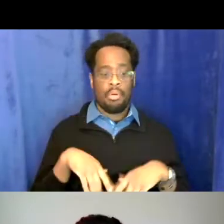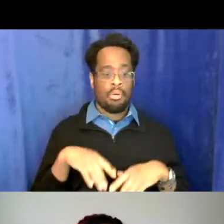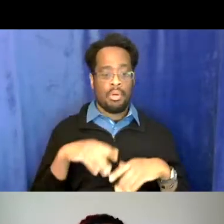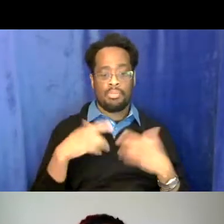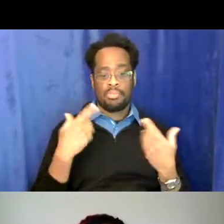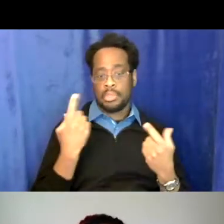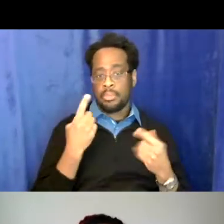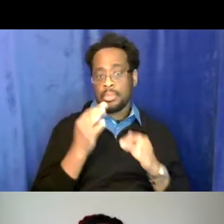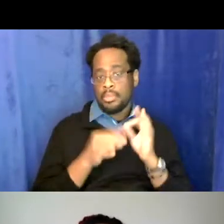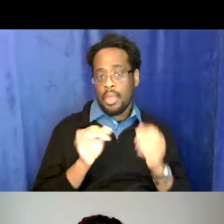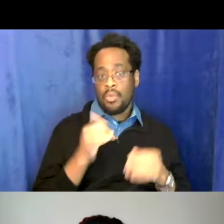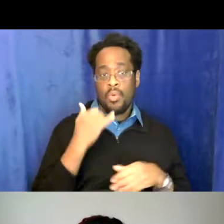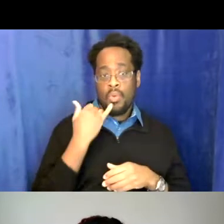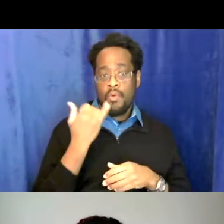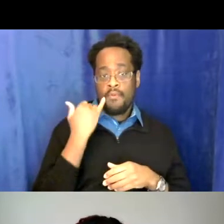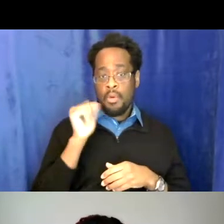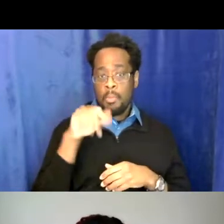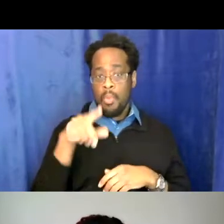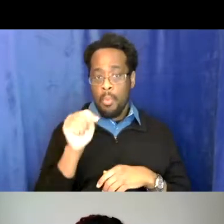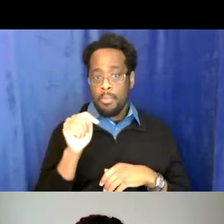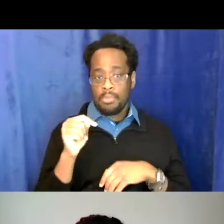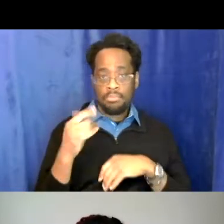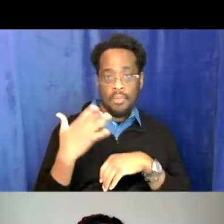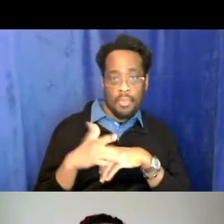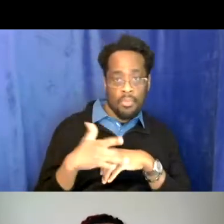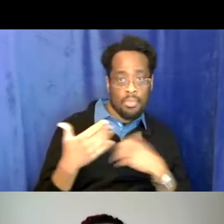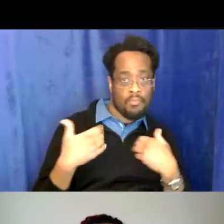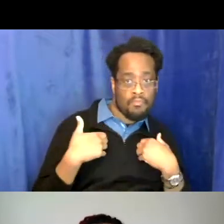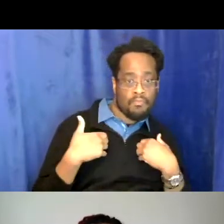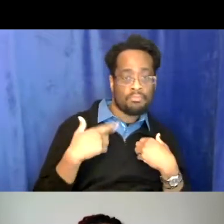interacts, it may even be a state of oppression. Let's say a person